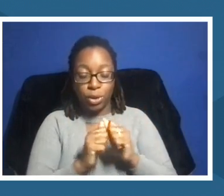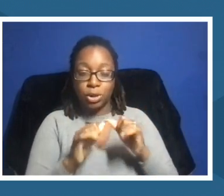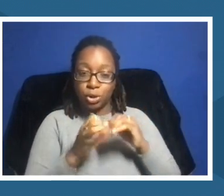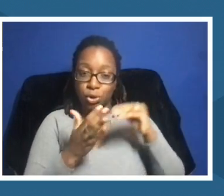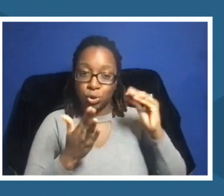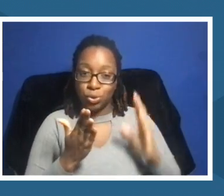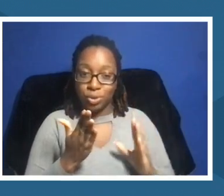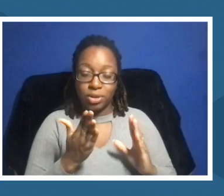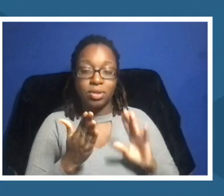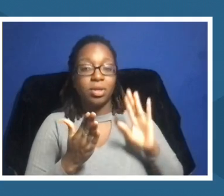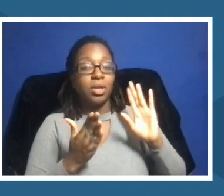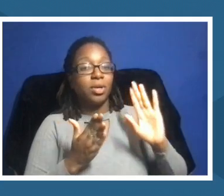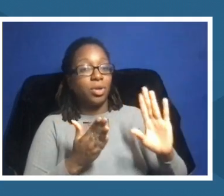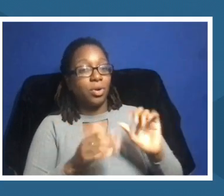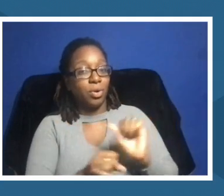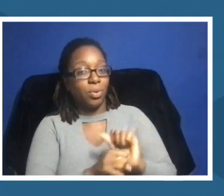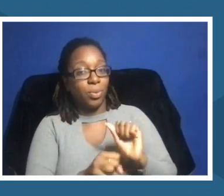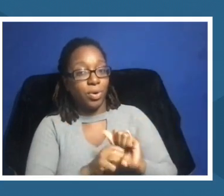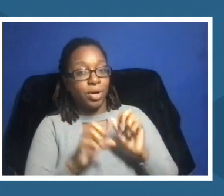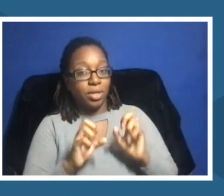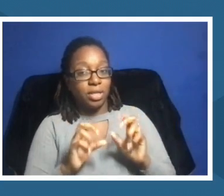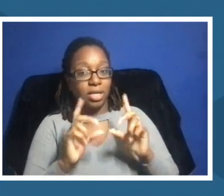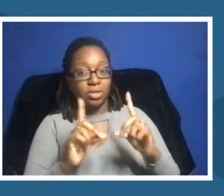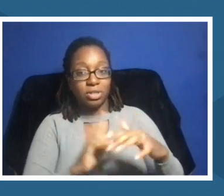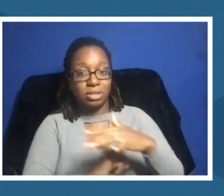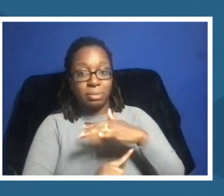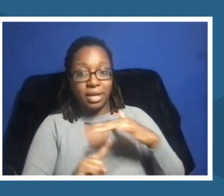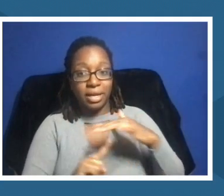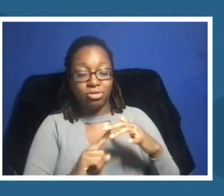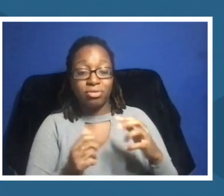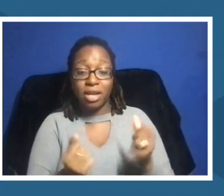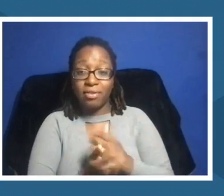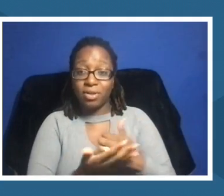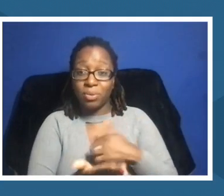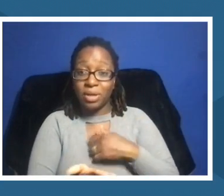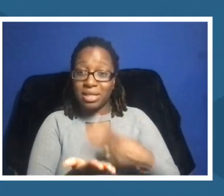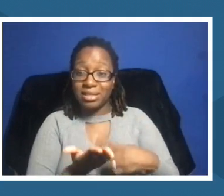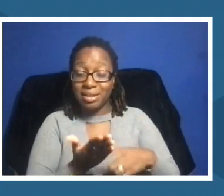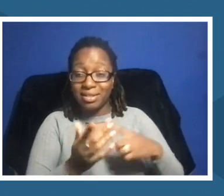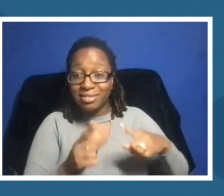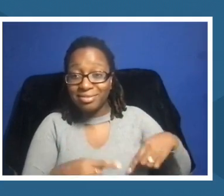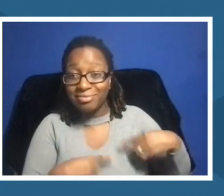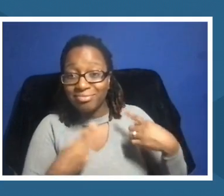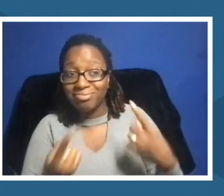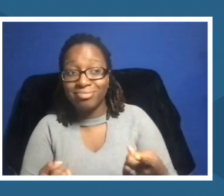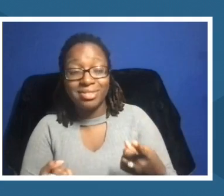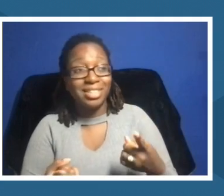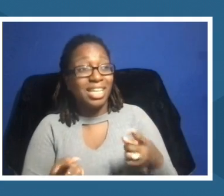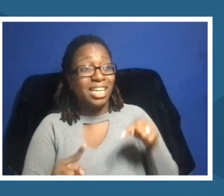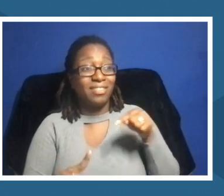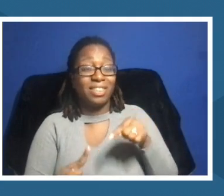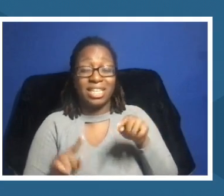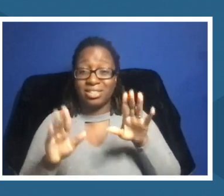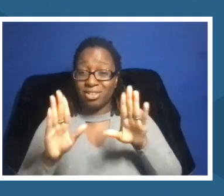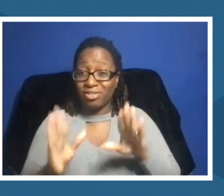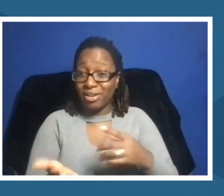space um given everything that we've been talking about even in this great